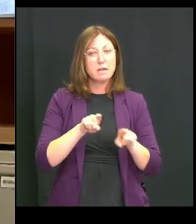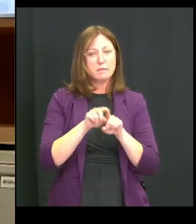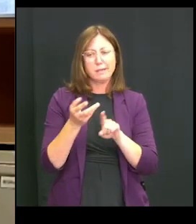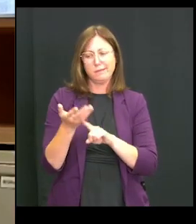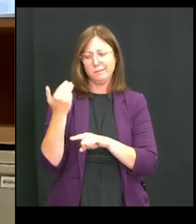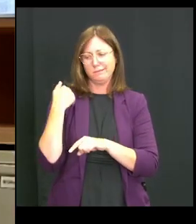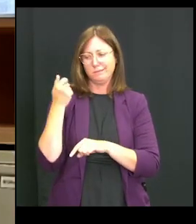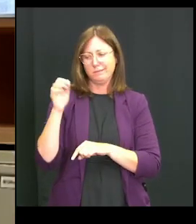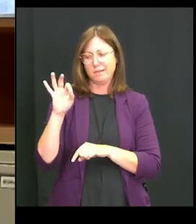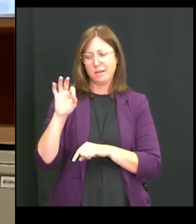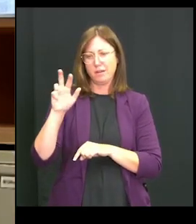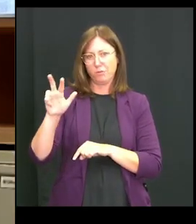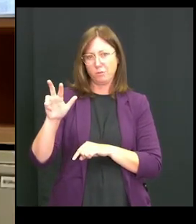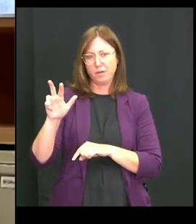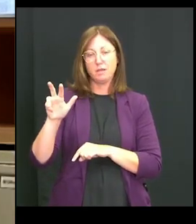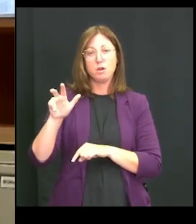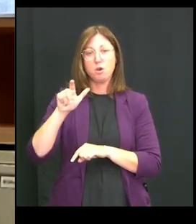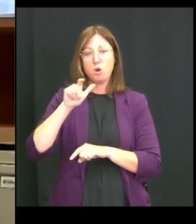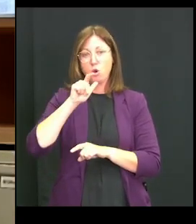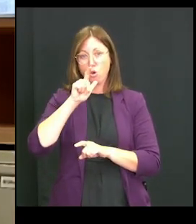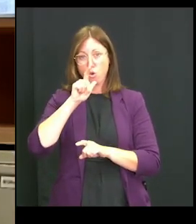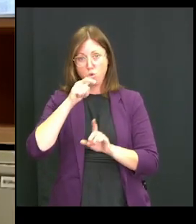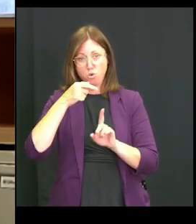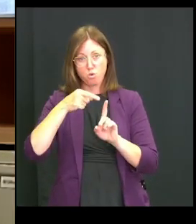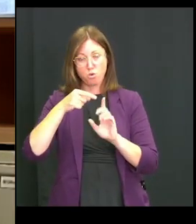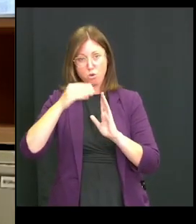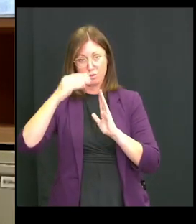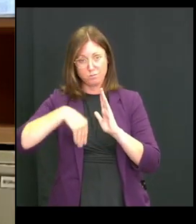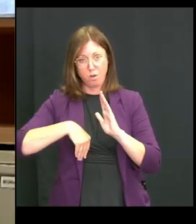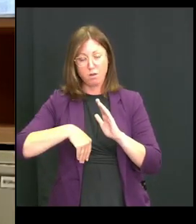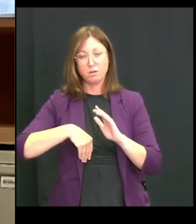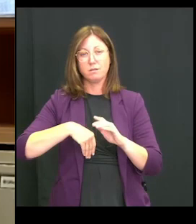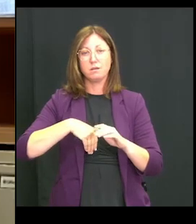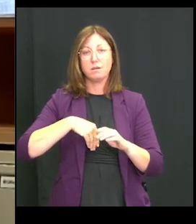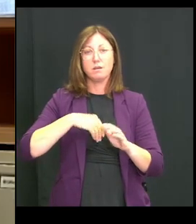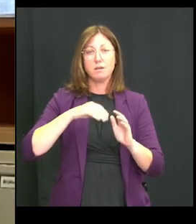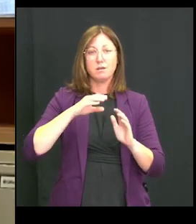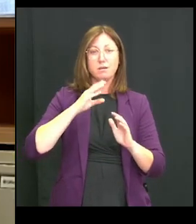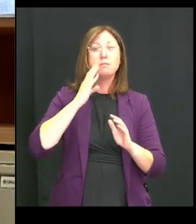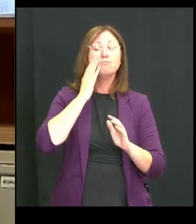the percentage of respondents that are ethnic and racial minorities has gone up over time.